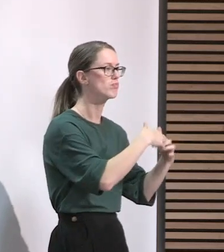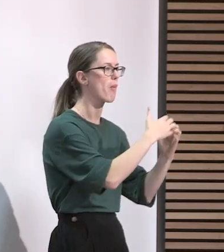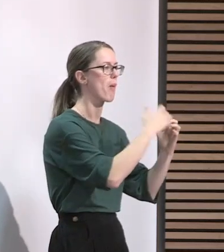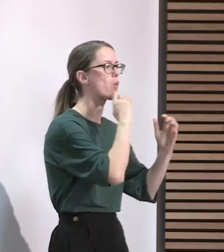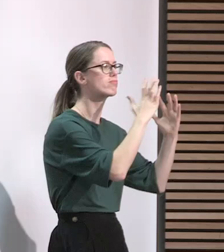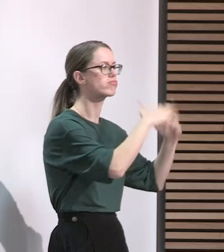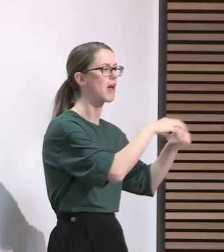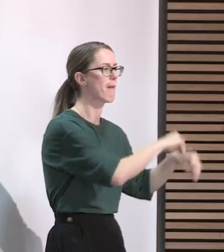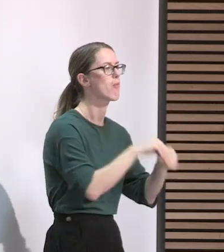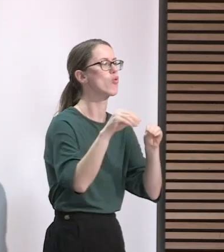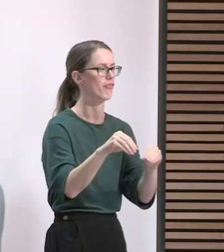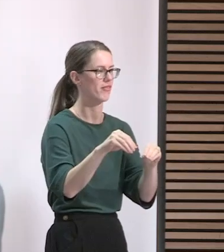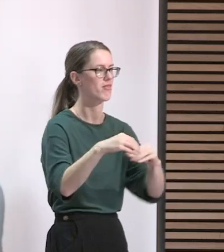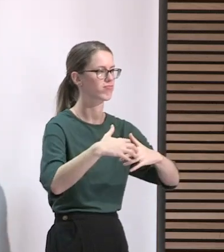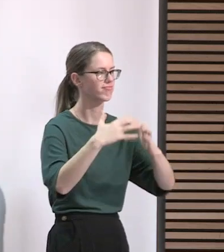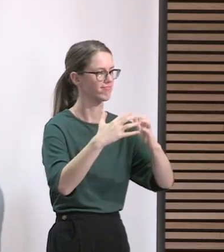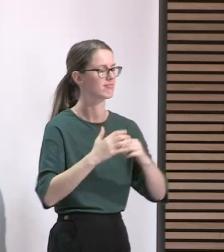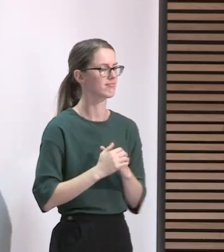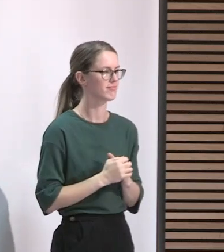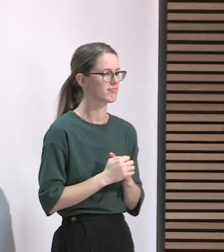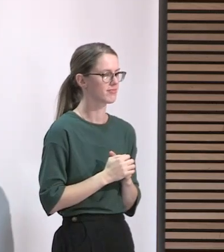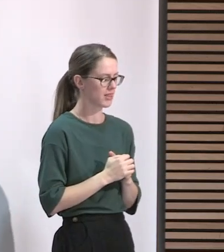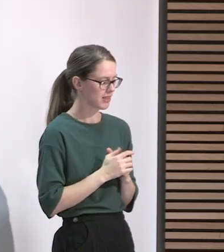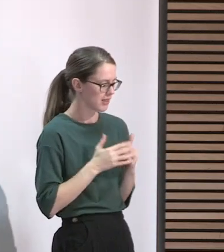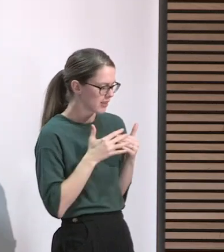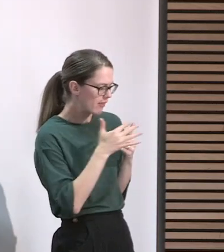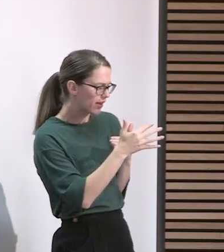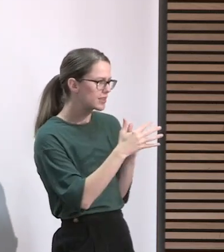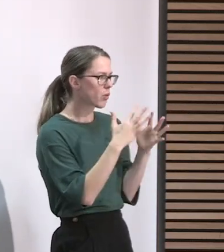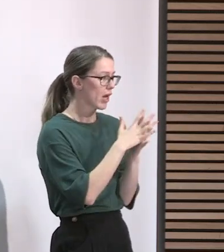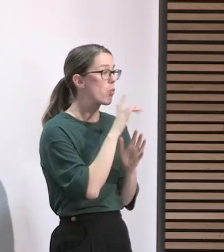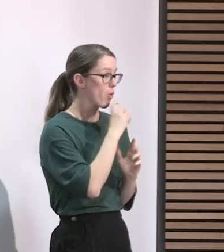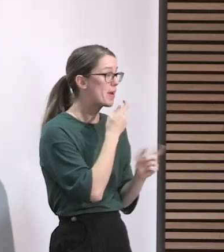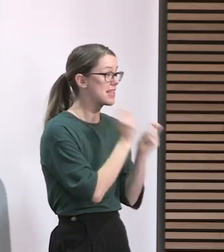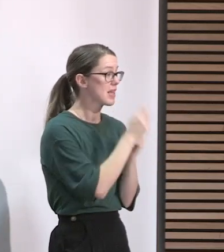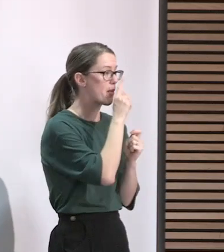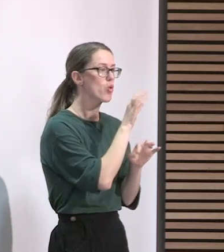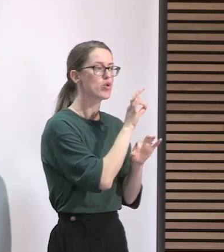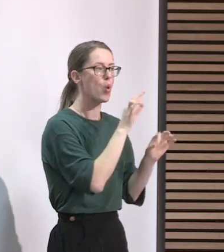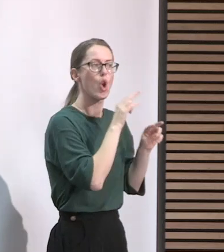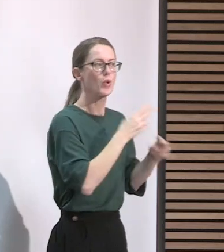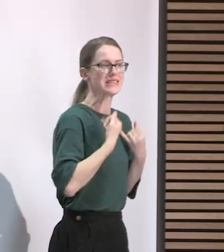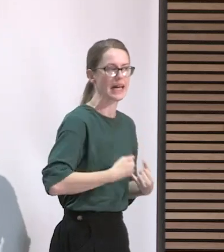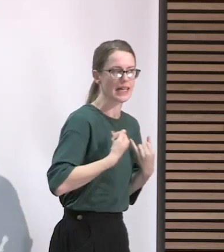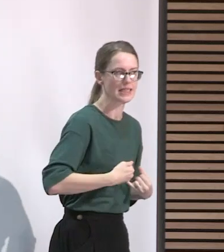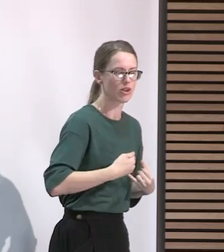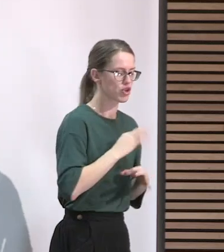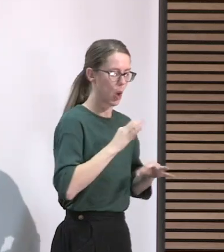complement those across the Auckland region and will move to different communities every 2-3 days. I should say that,